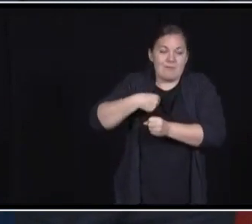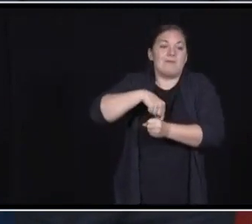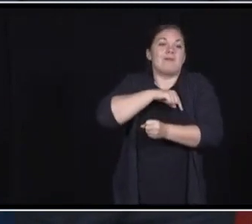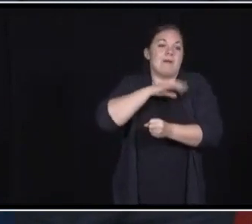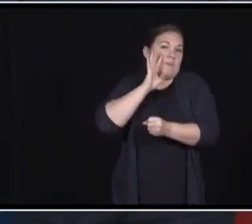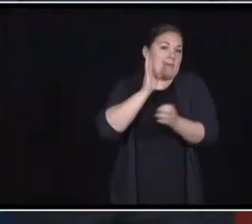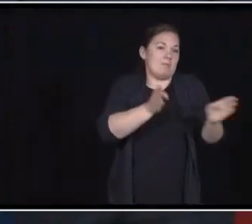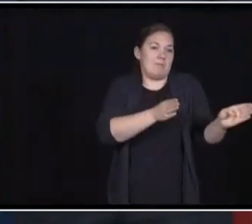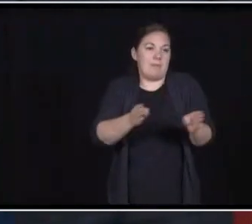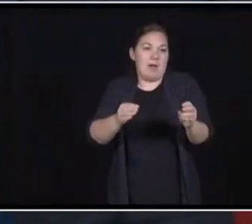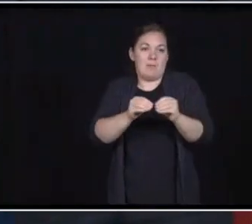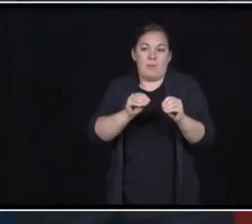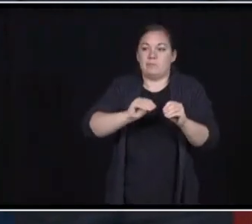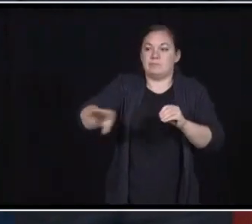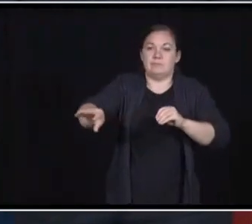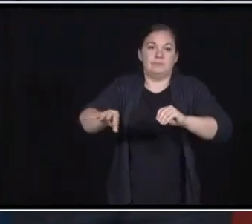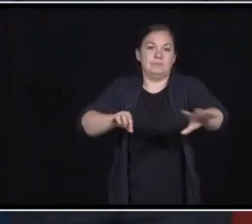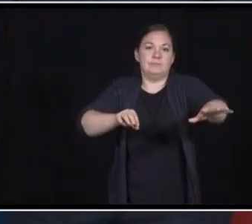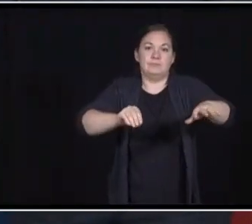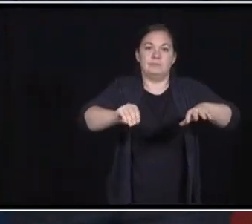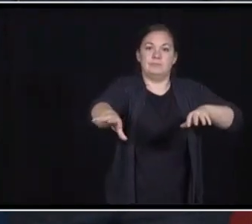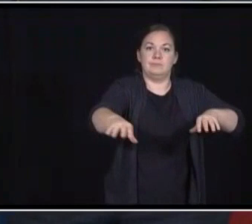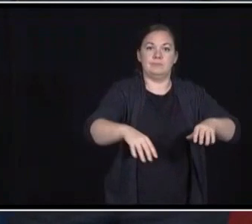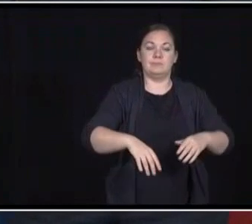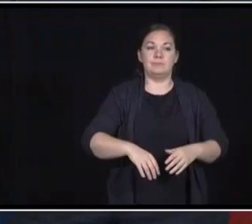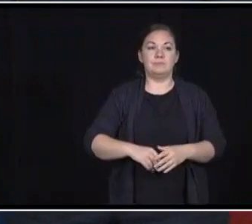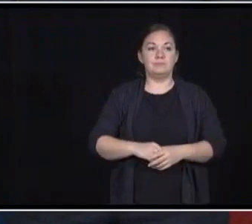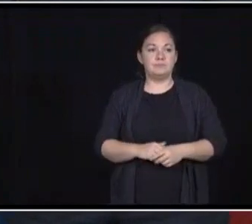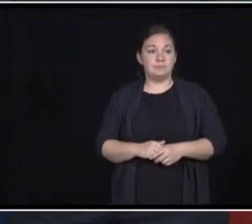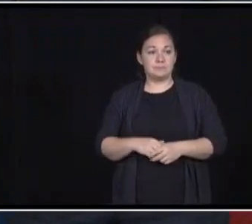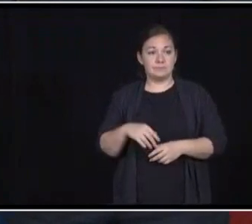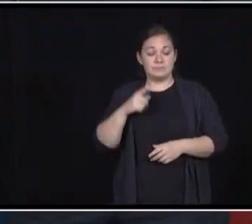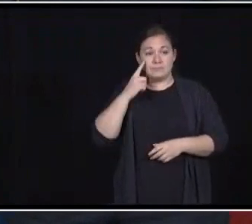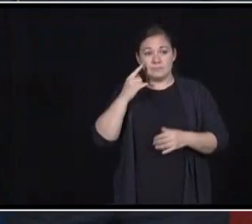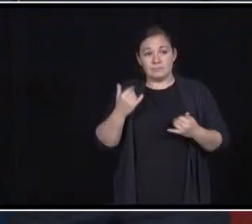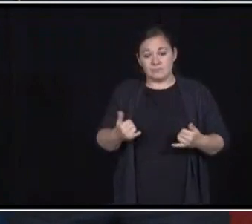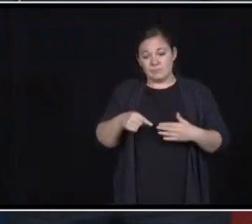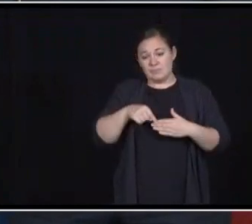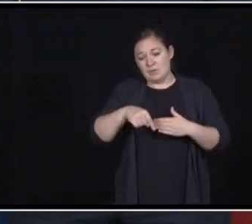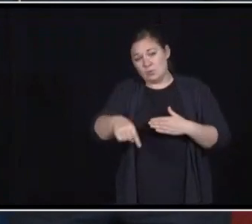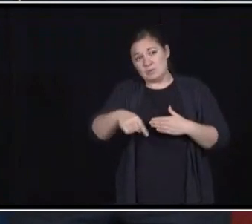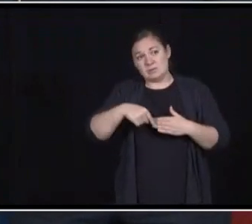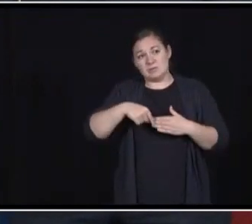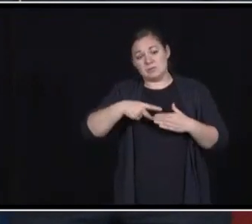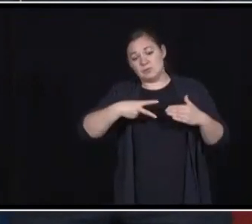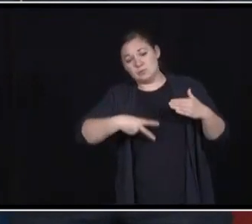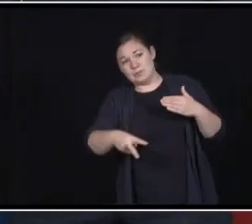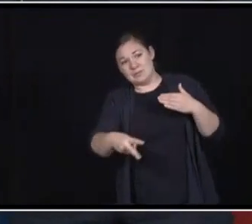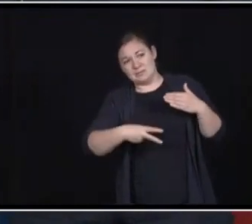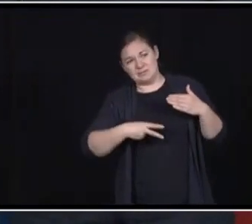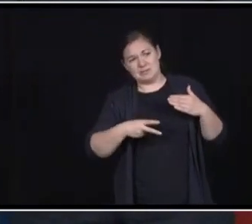it. It is one thing to get approval, but we need the goods.